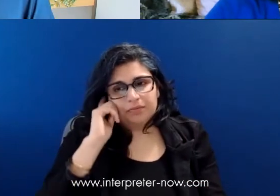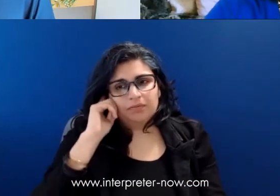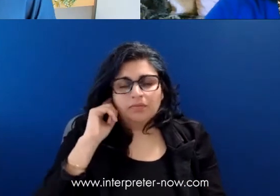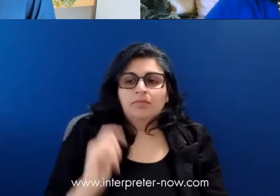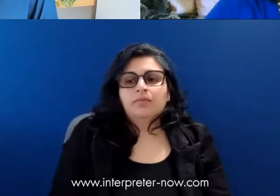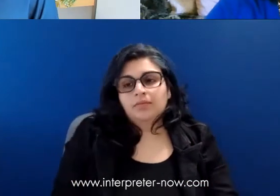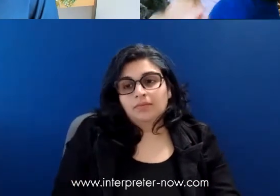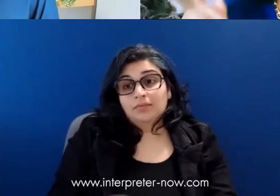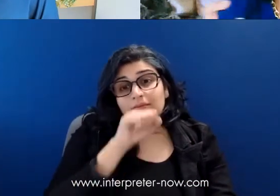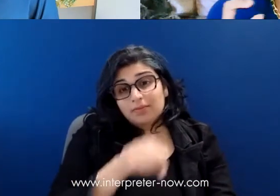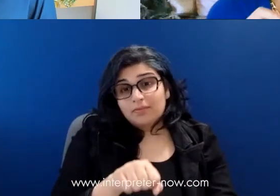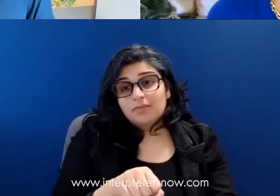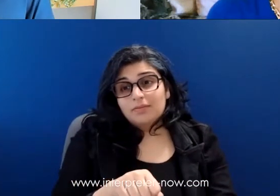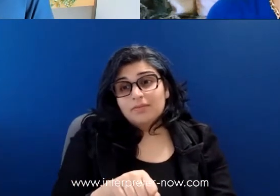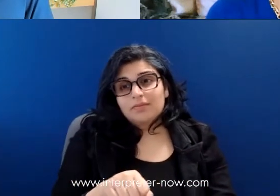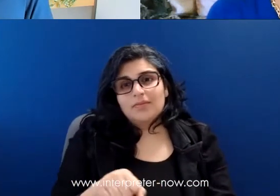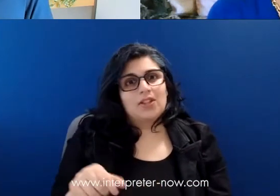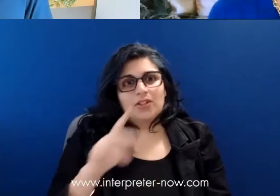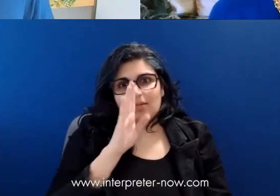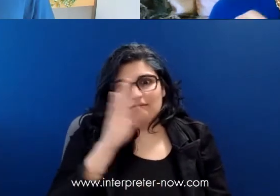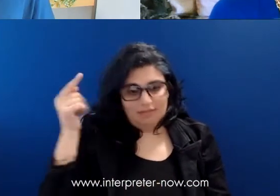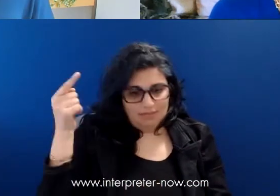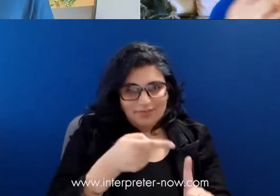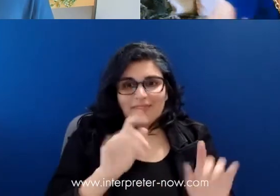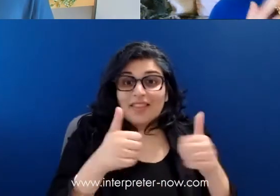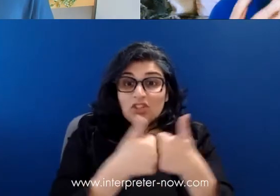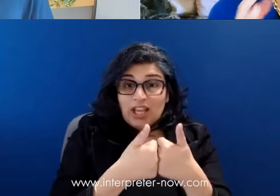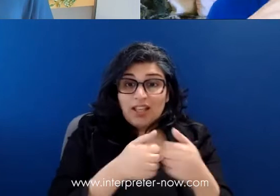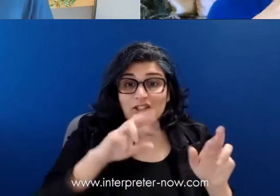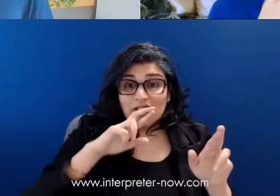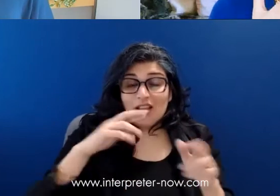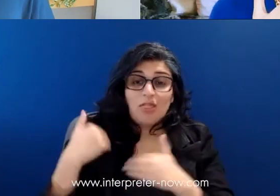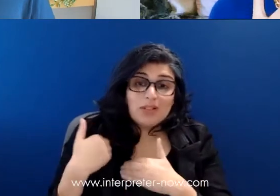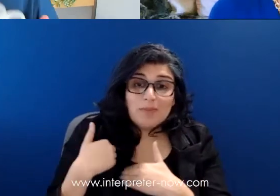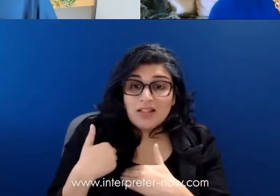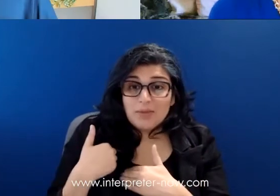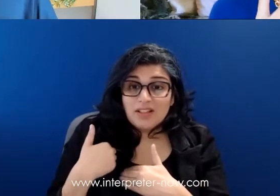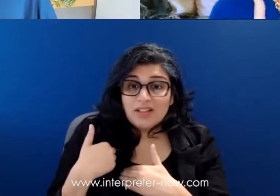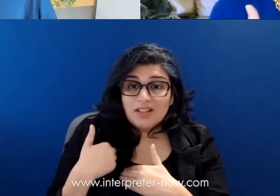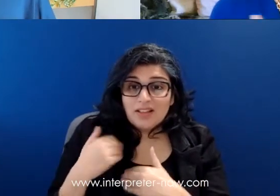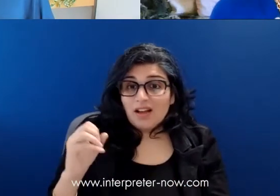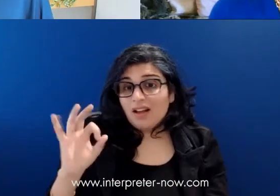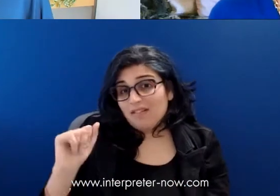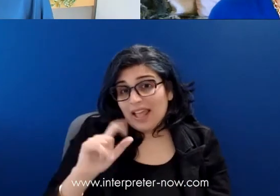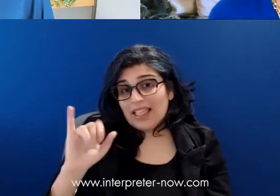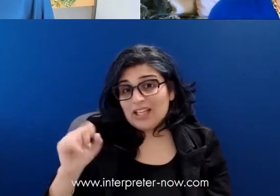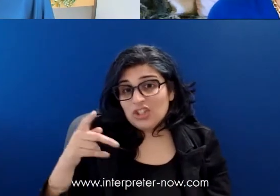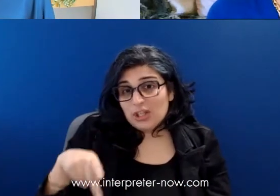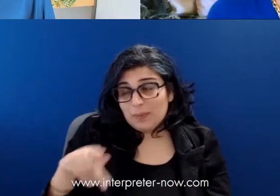I love it because it cuts to the heart of the challenge and the responsibility of allyship and empathy.